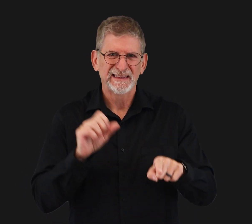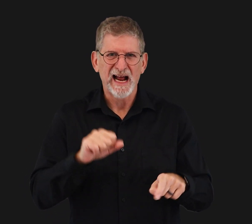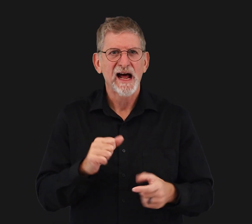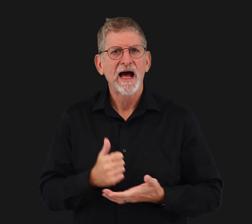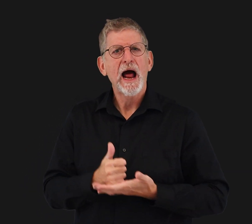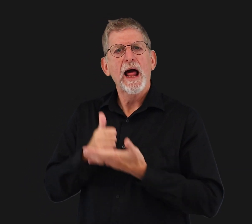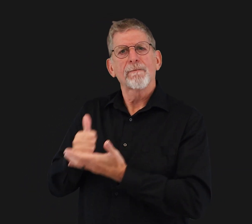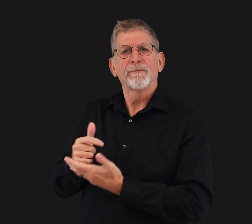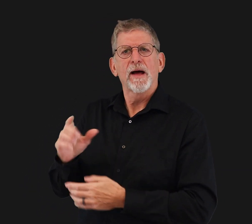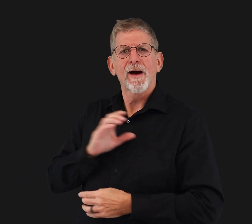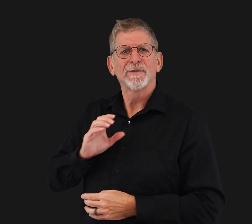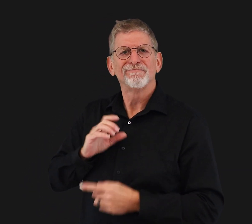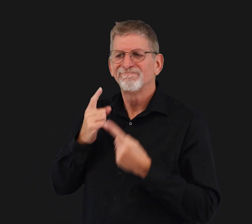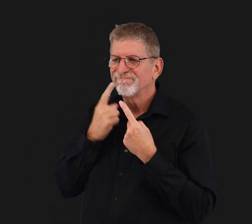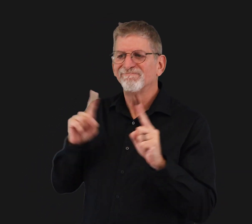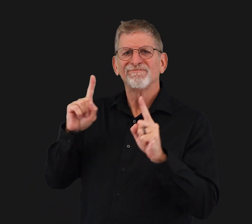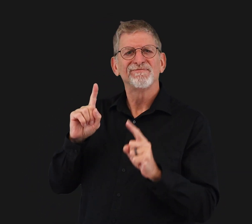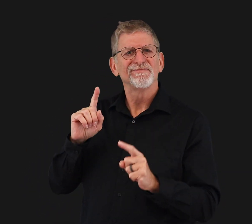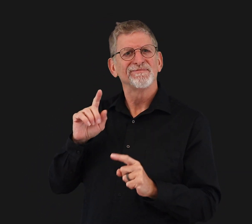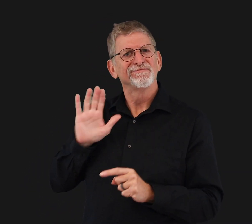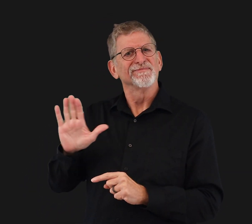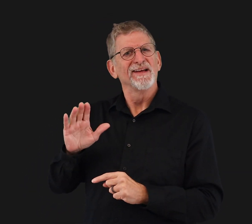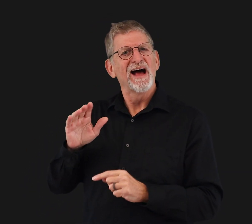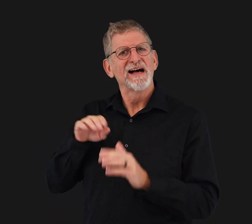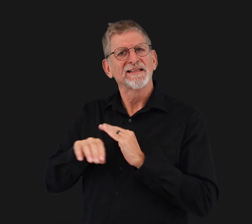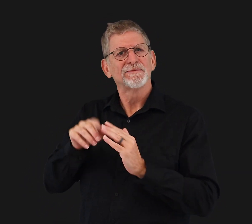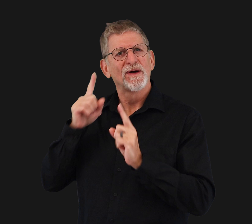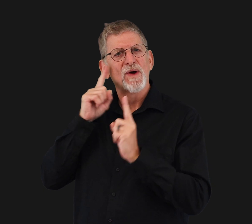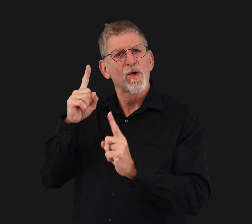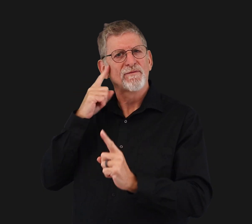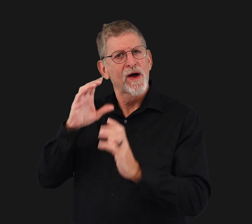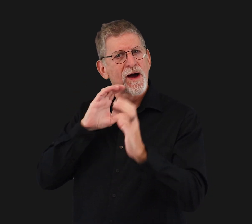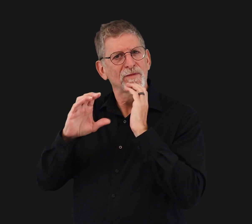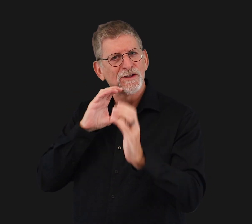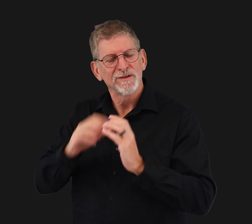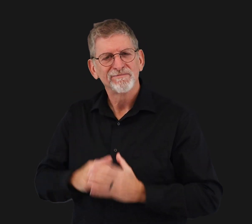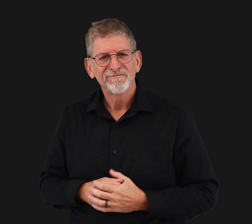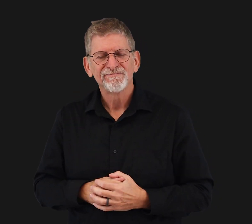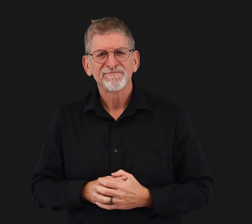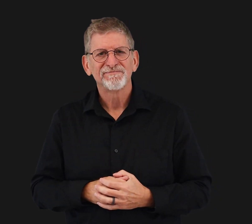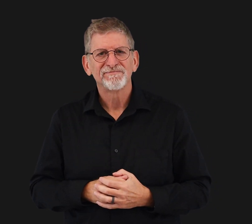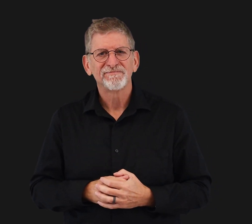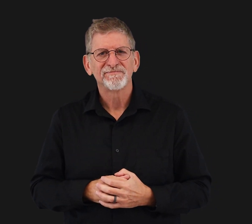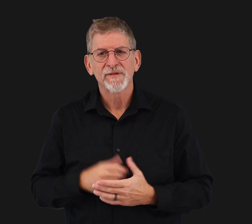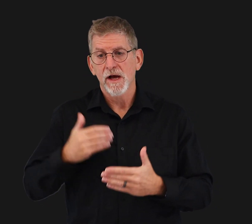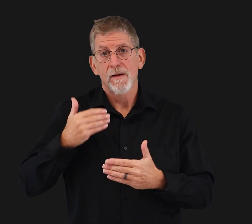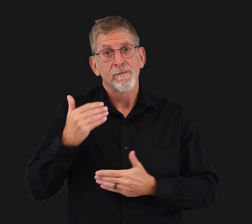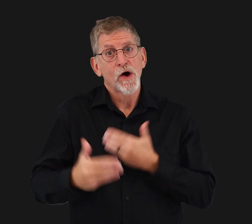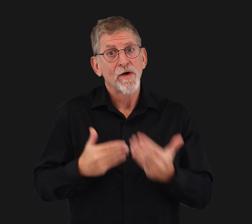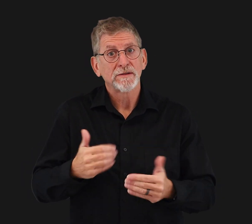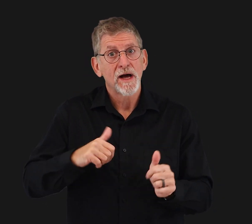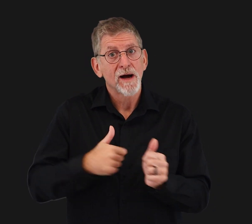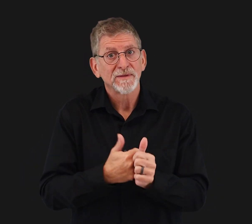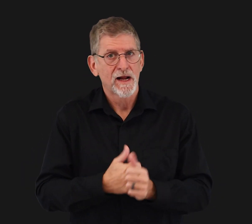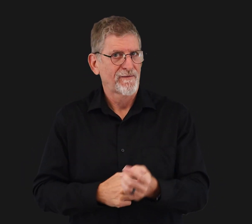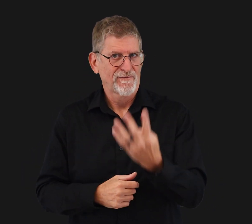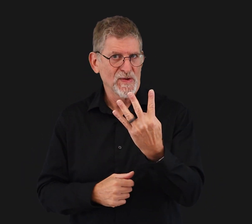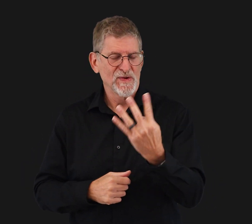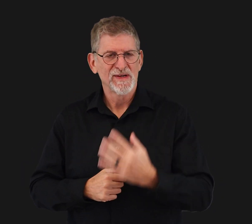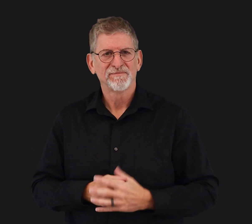they need to help the Commission achieve our accessibility goals for communication.